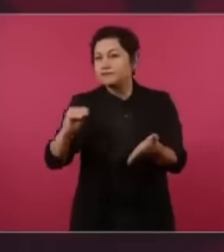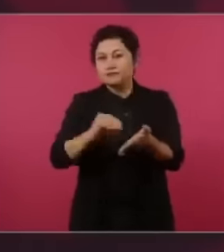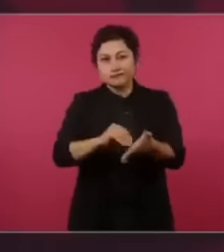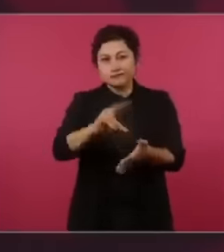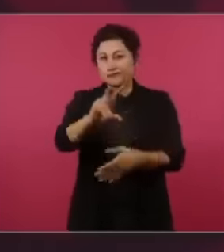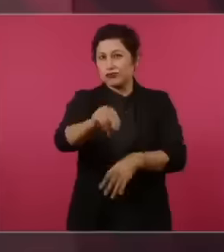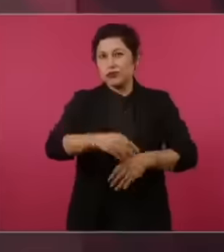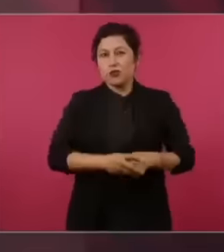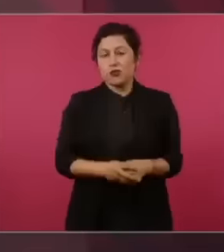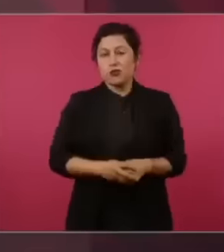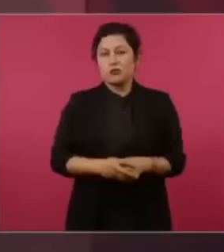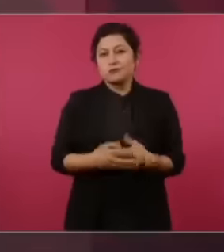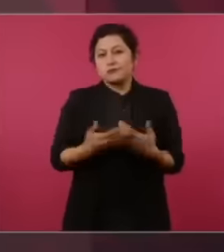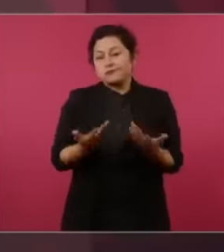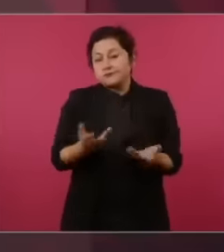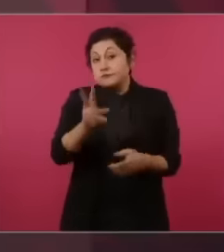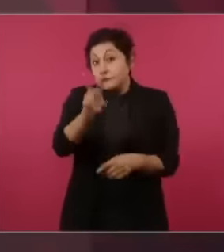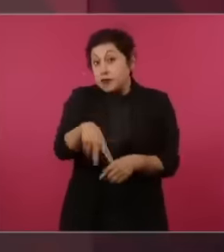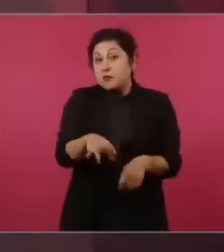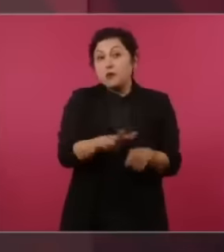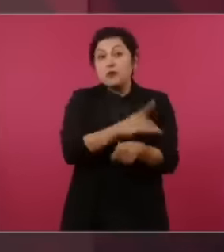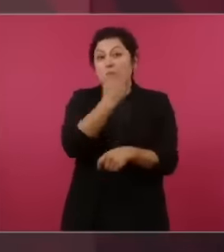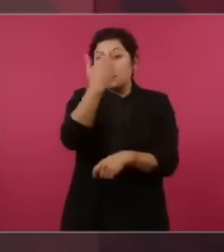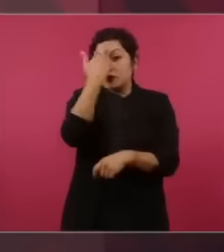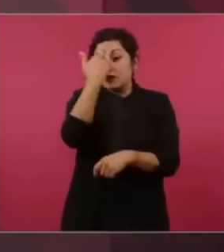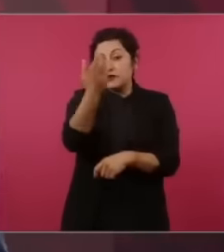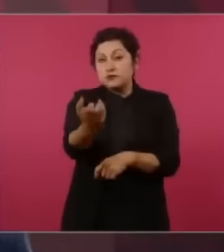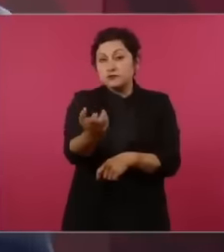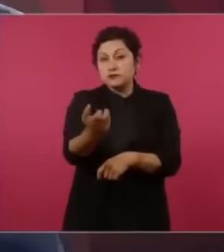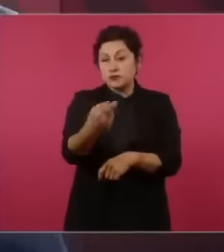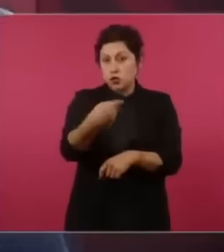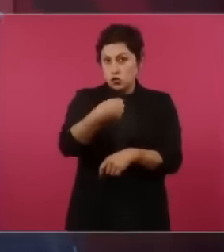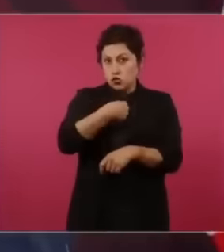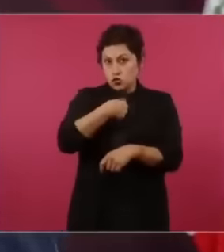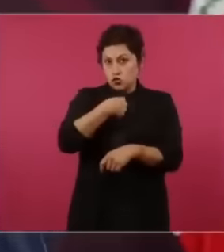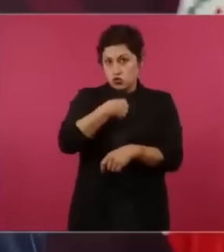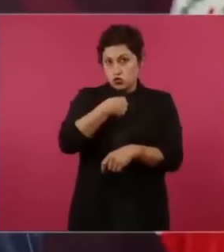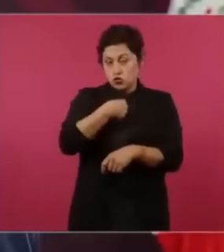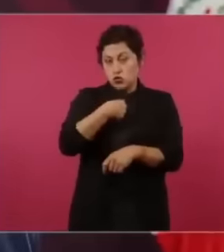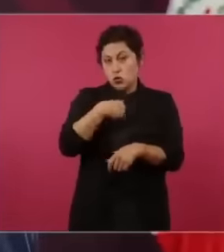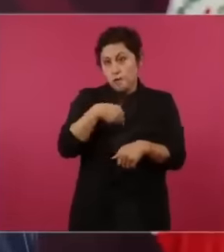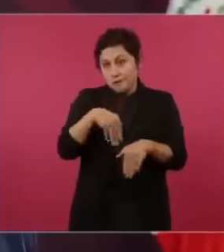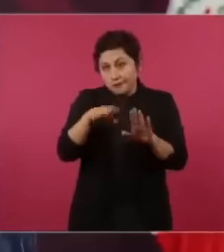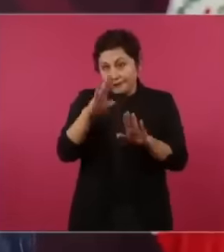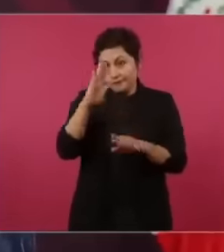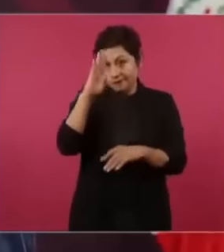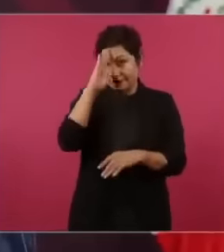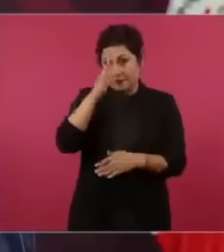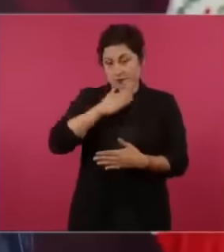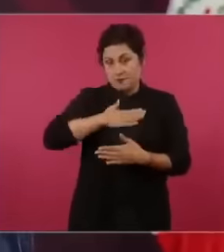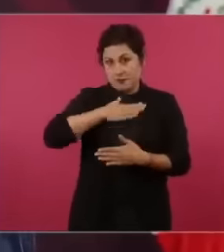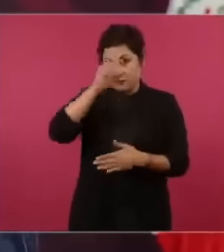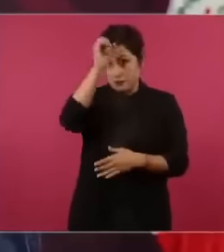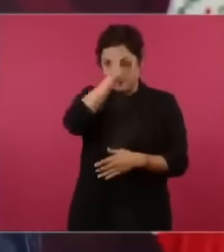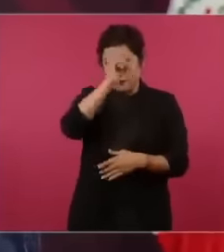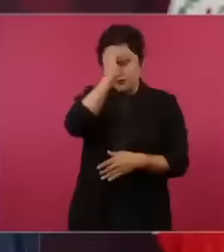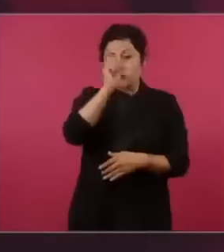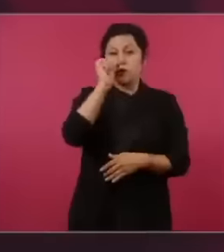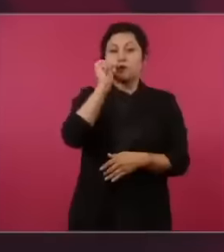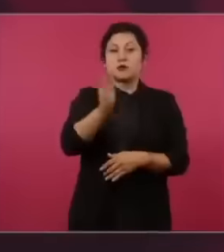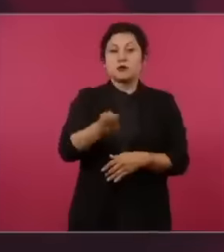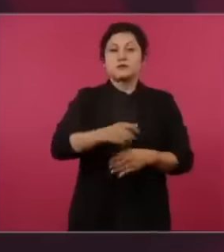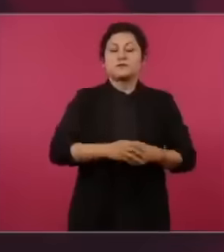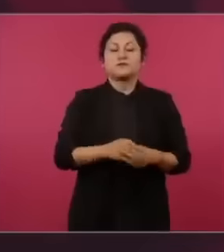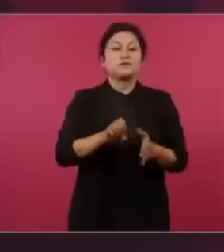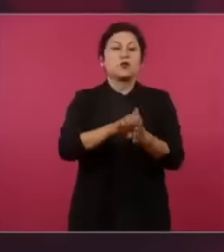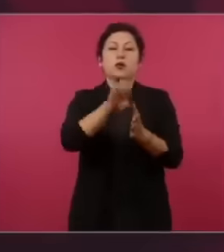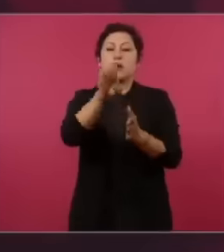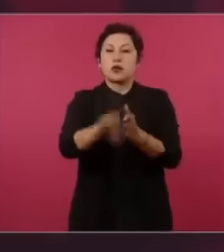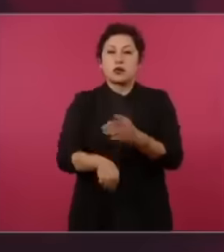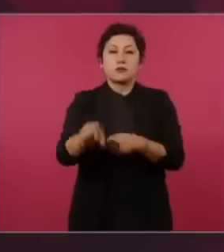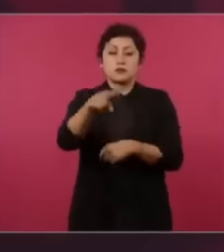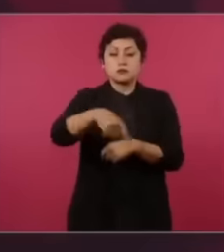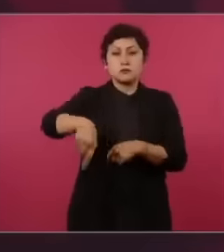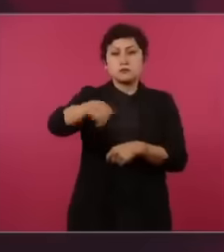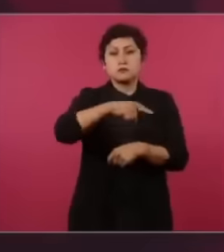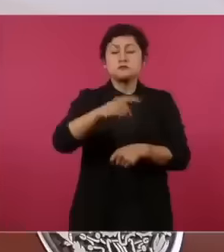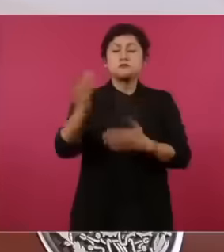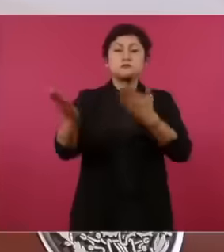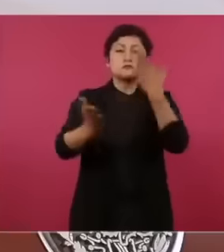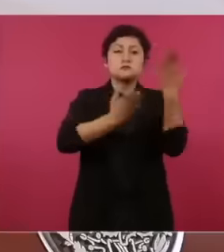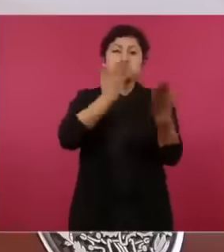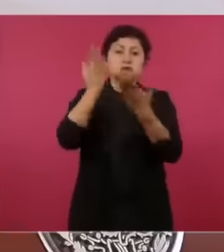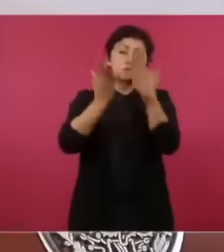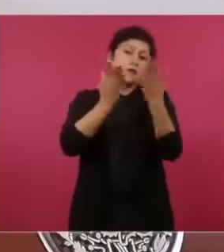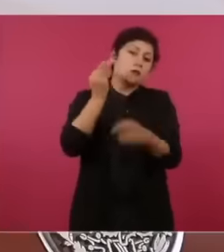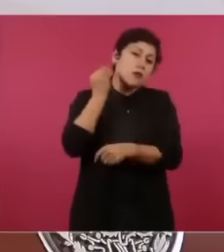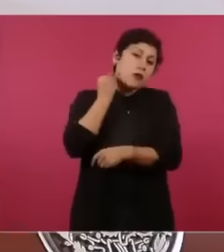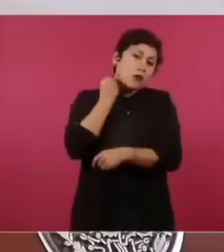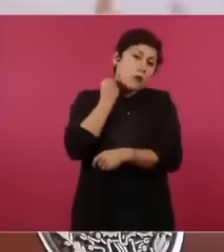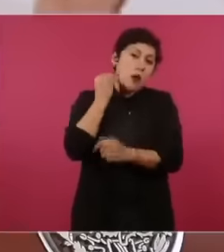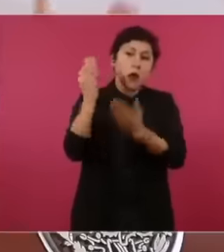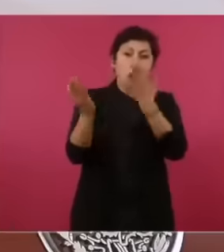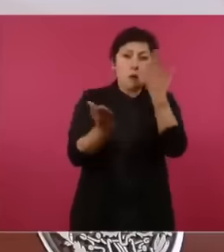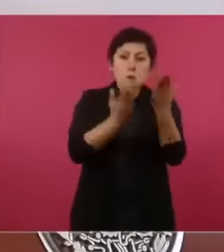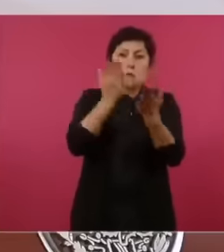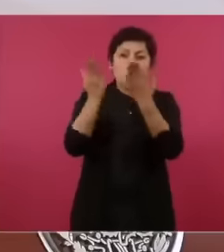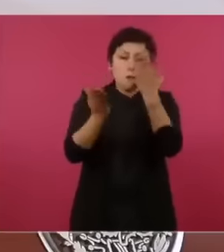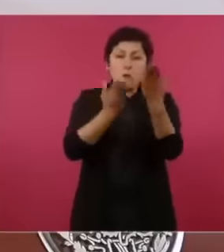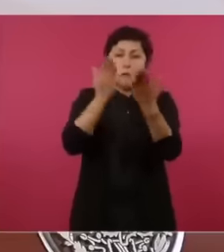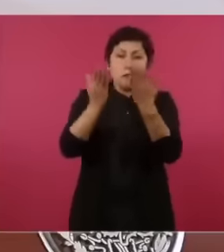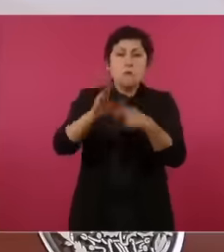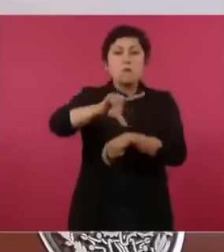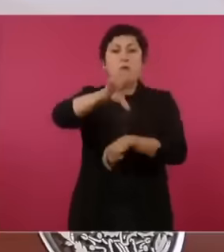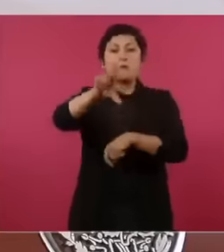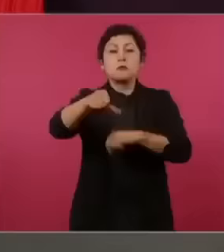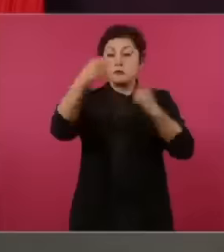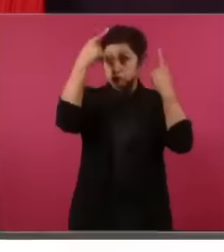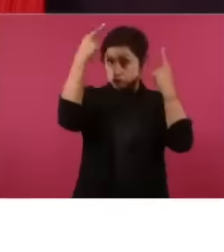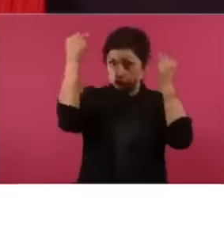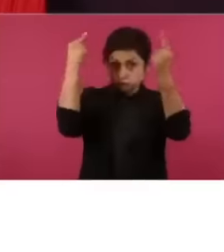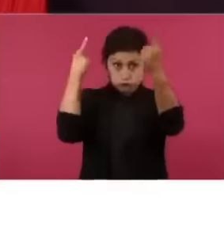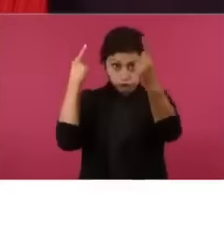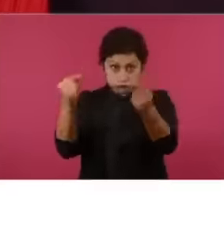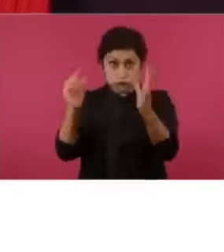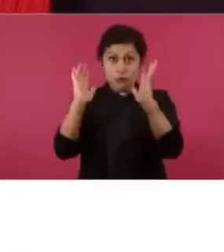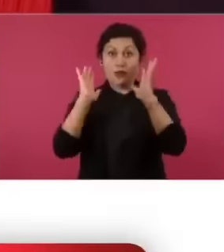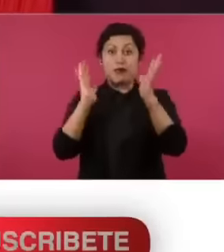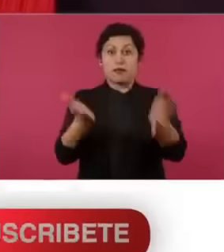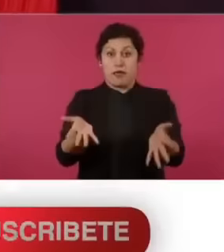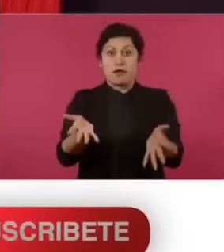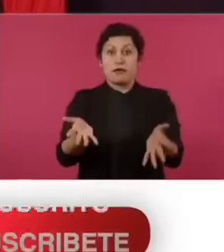in favor of a woman, a man who, uh, has a degree as a lawyer. He comes out